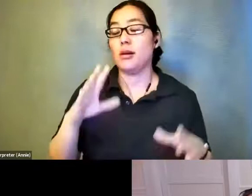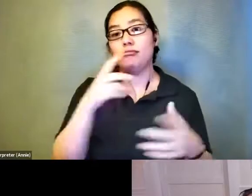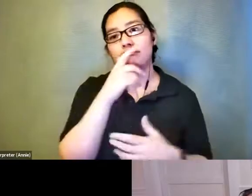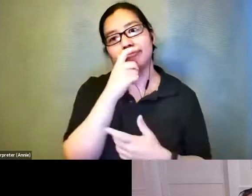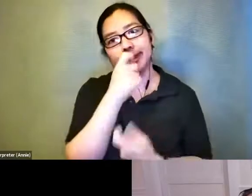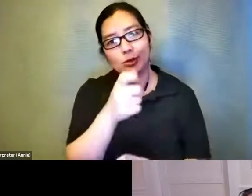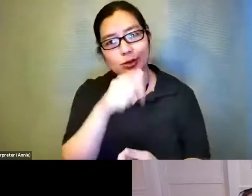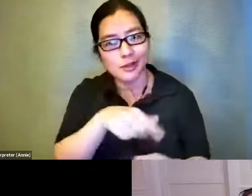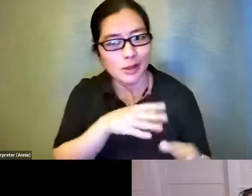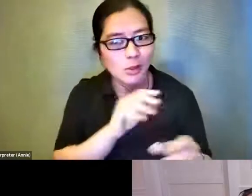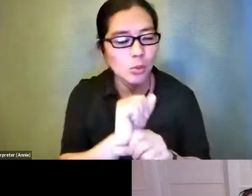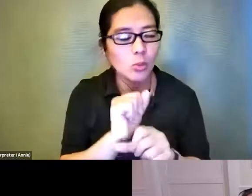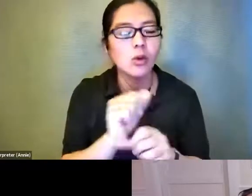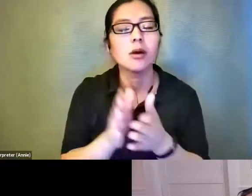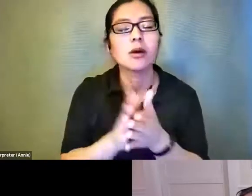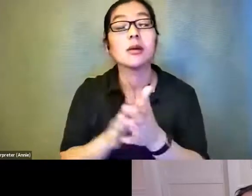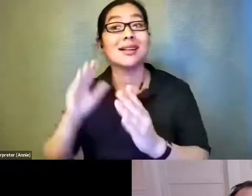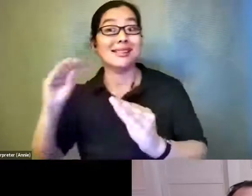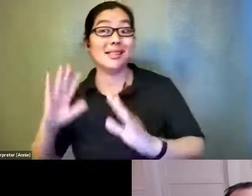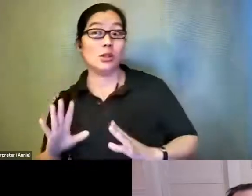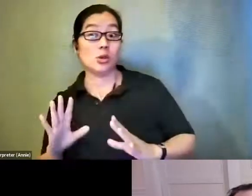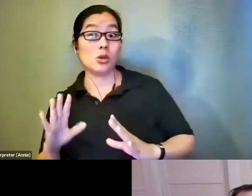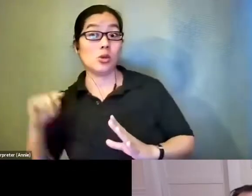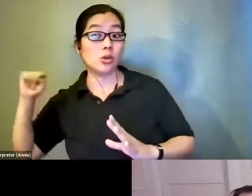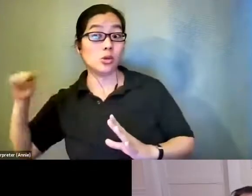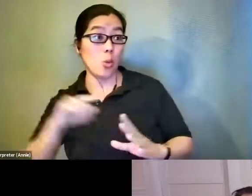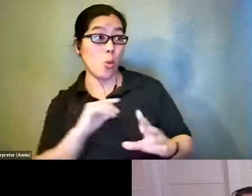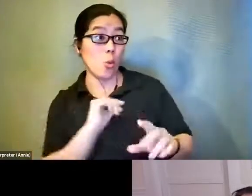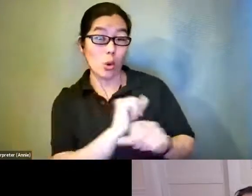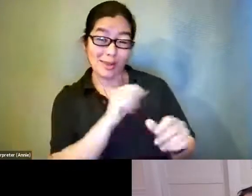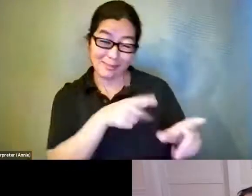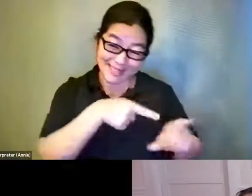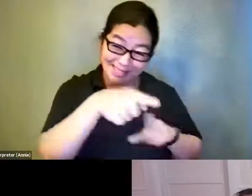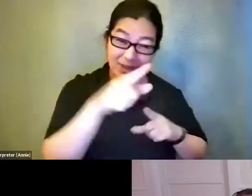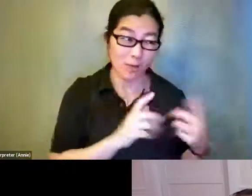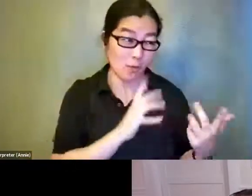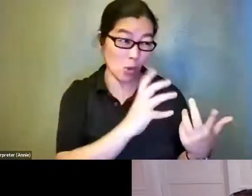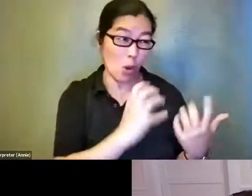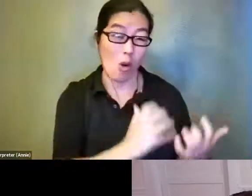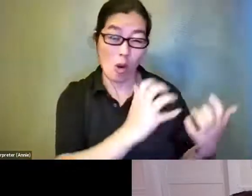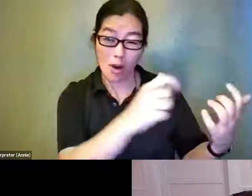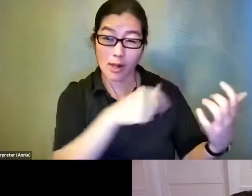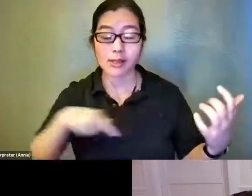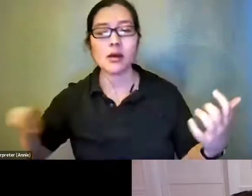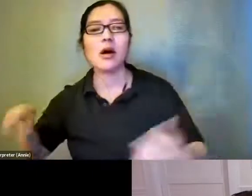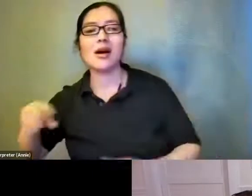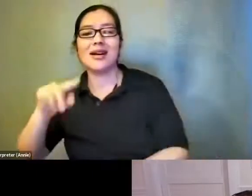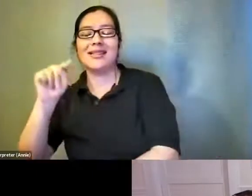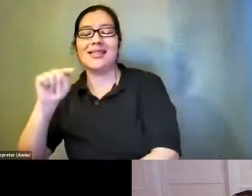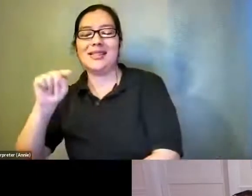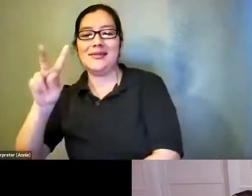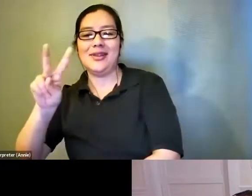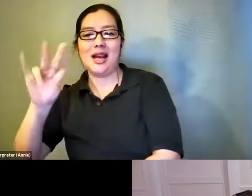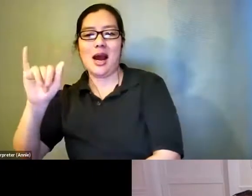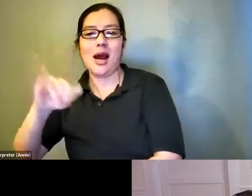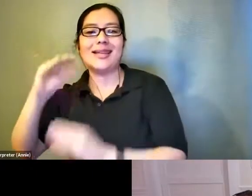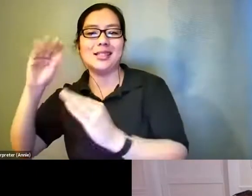students are TVIs or teachers of visually impair students. My role as an educator,